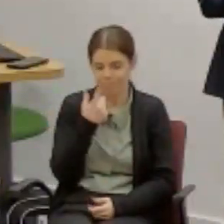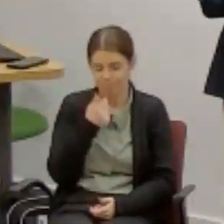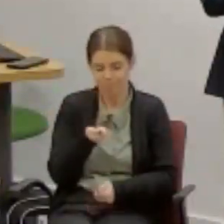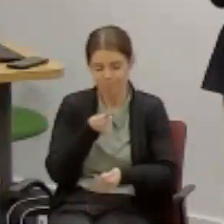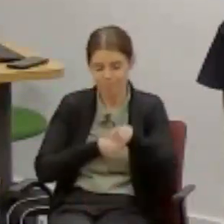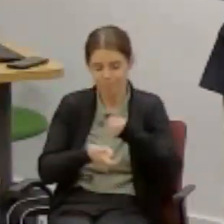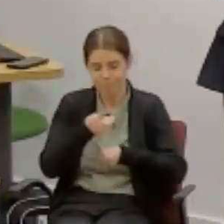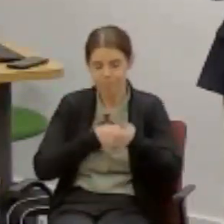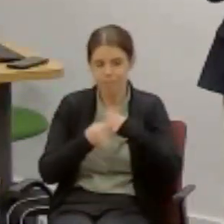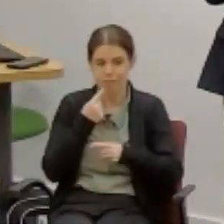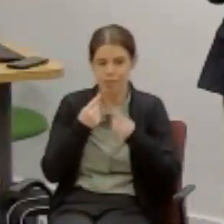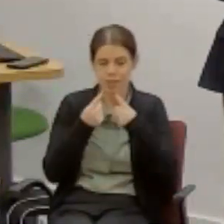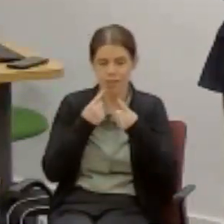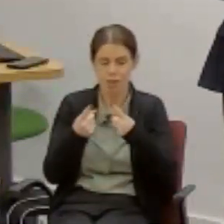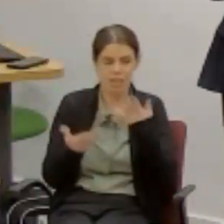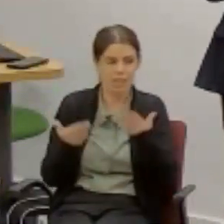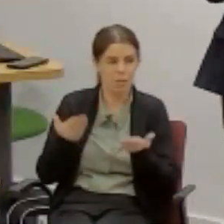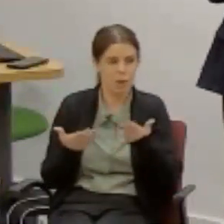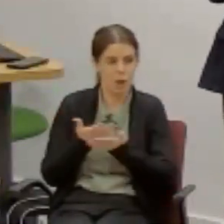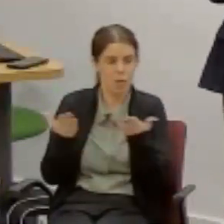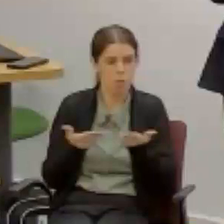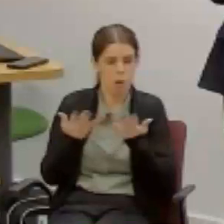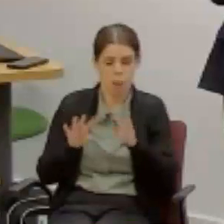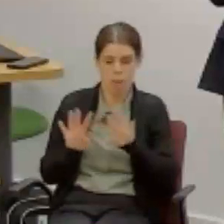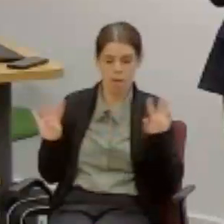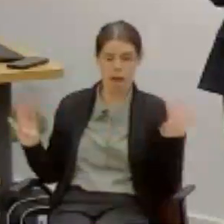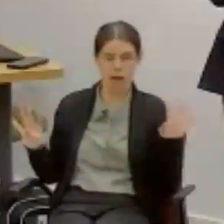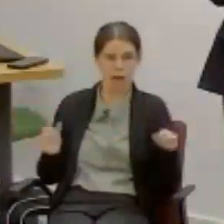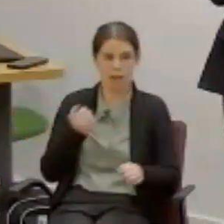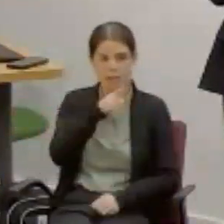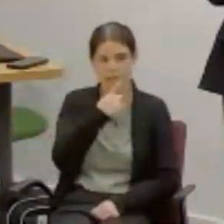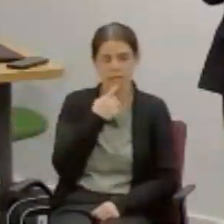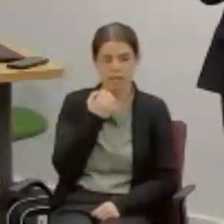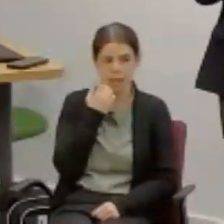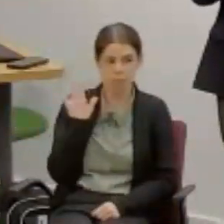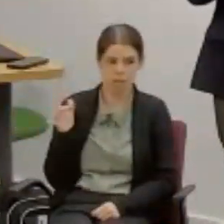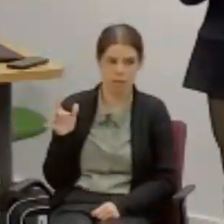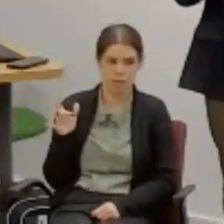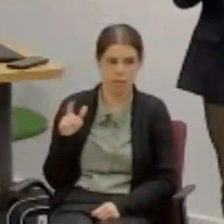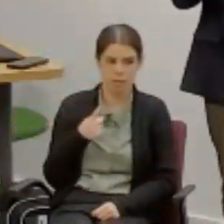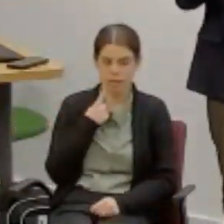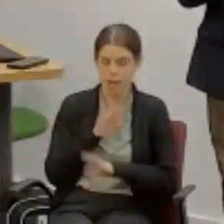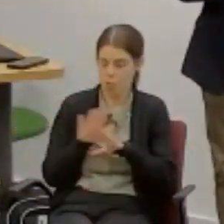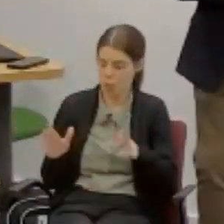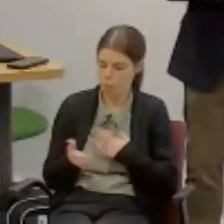And actually, it depends where you're playing in the back line position, does he play?